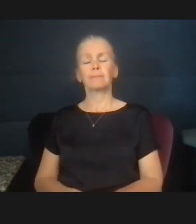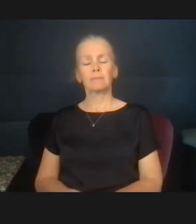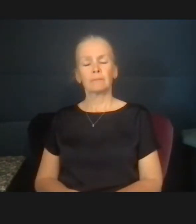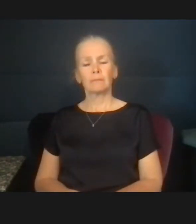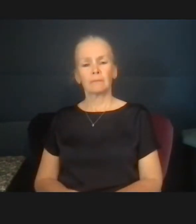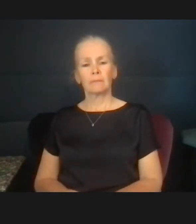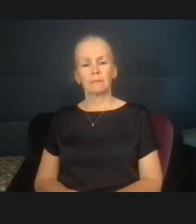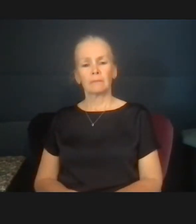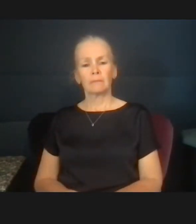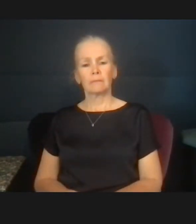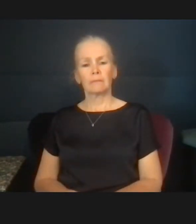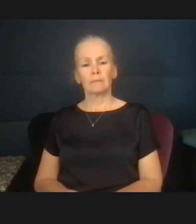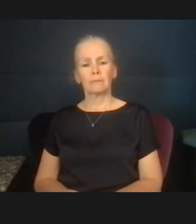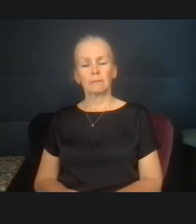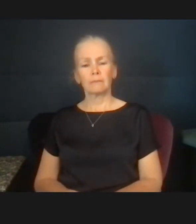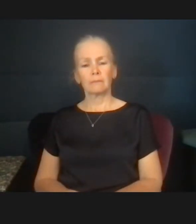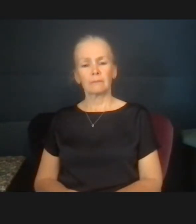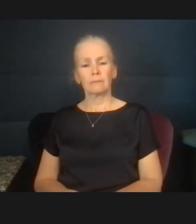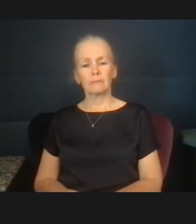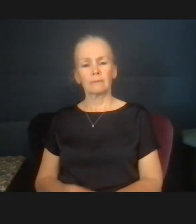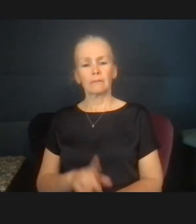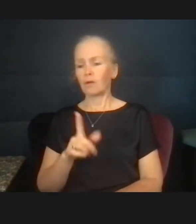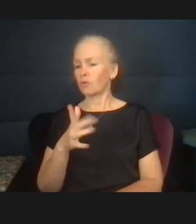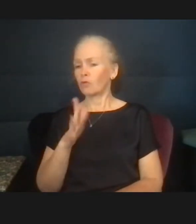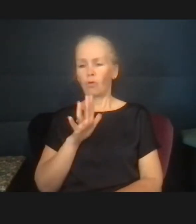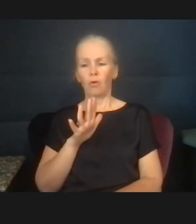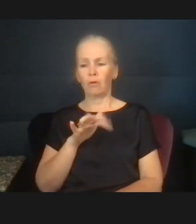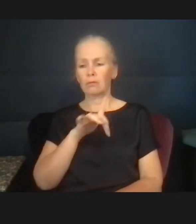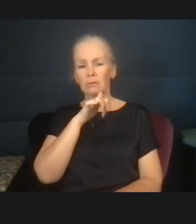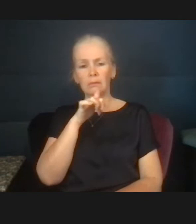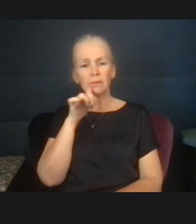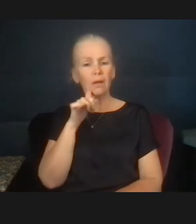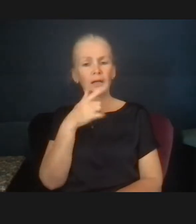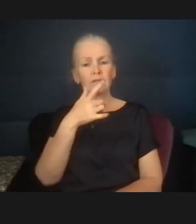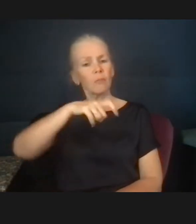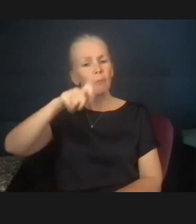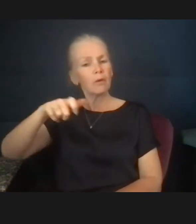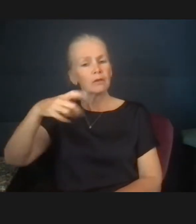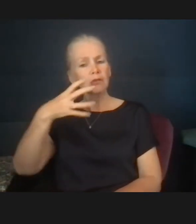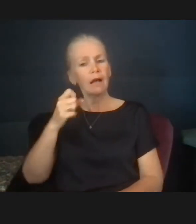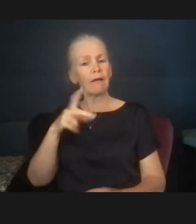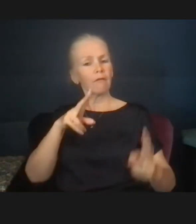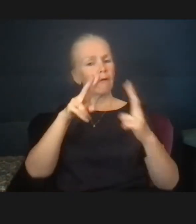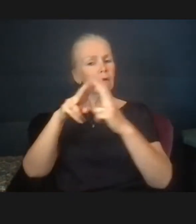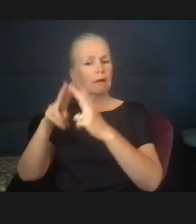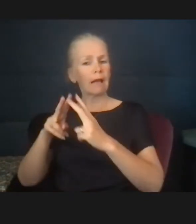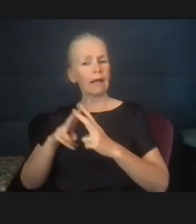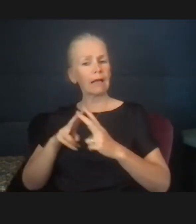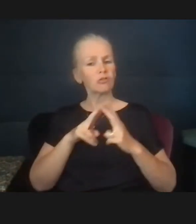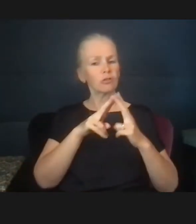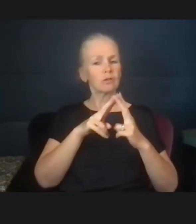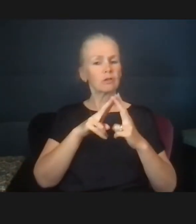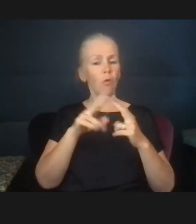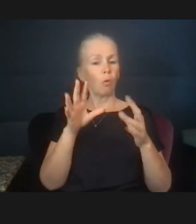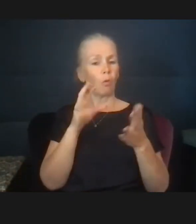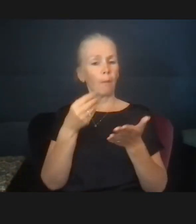and not friendly for anyone who doesn't have connections or money essentially.